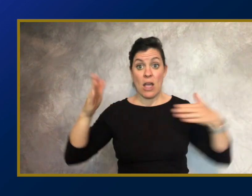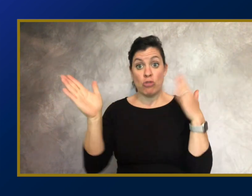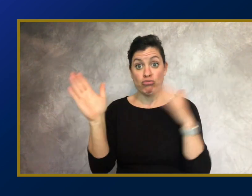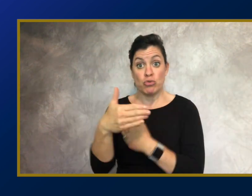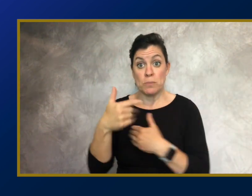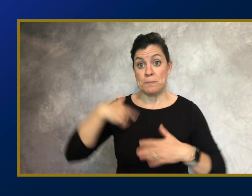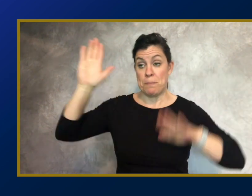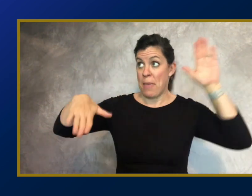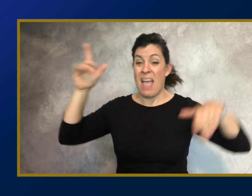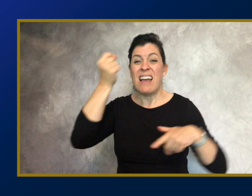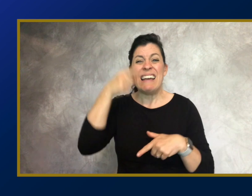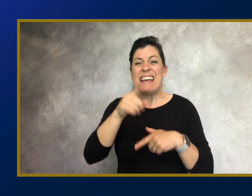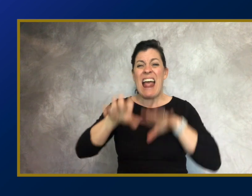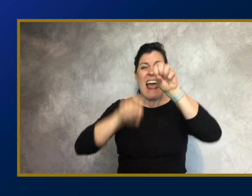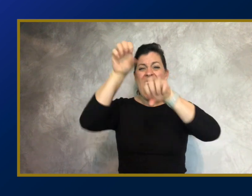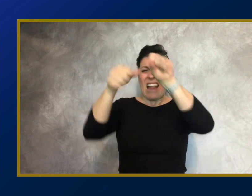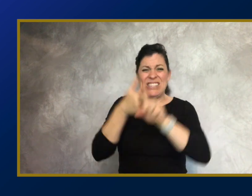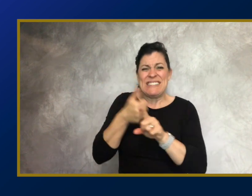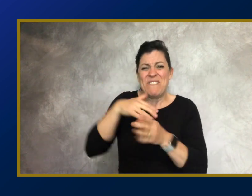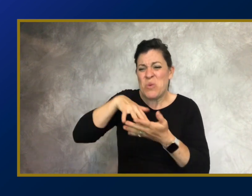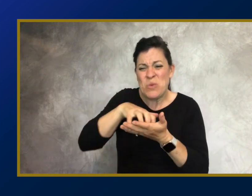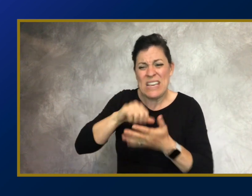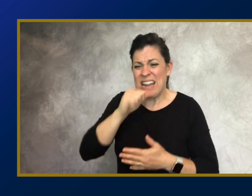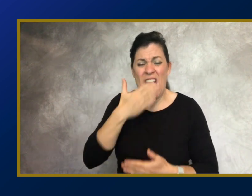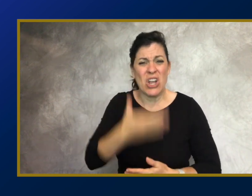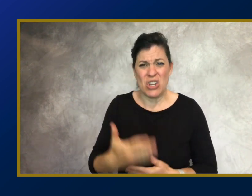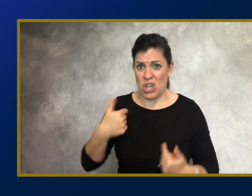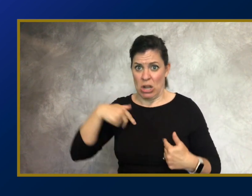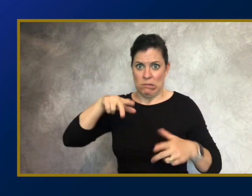you're trying to paint a room. It would be very, very hard to stay balanced and do something else